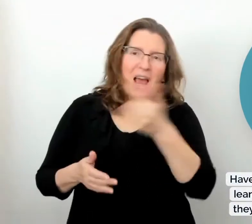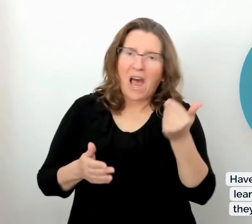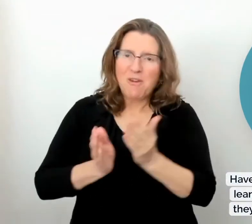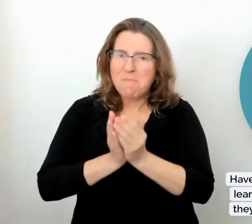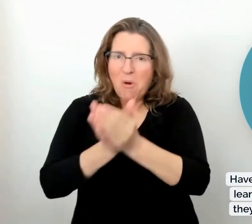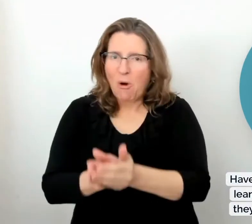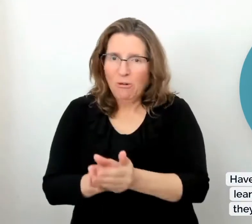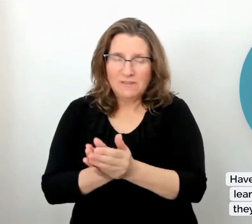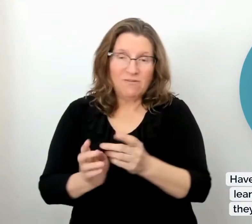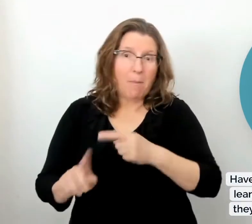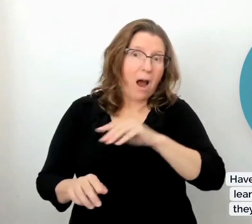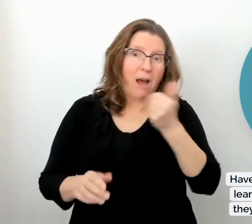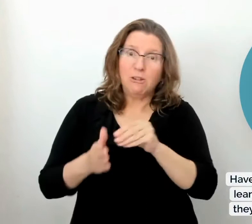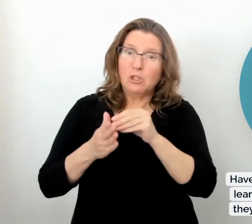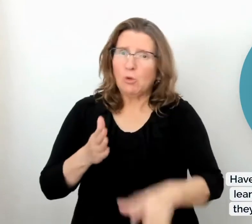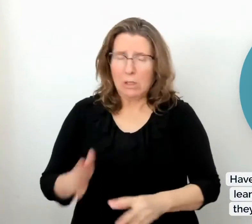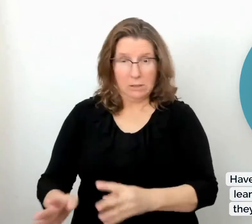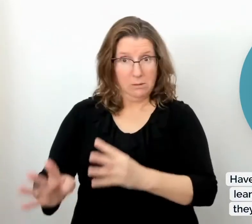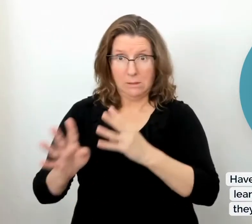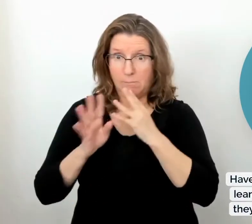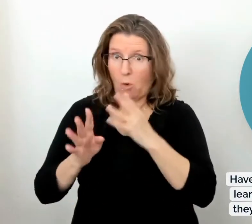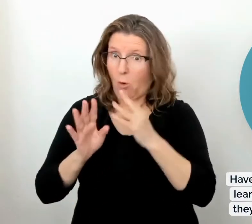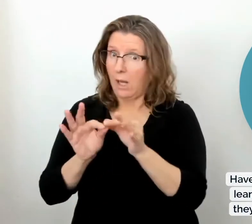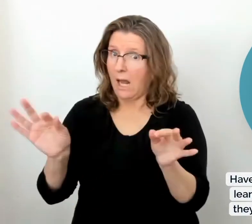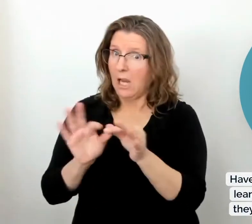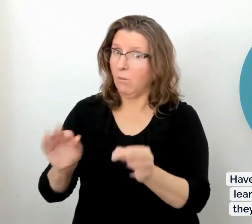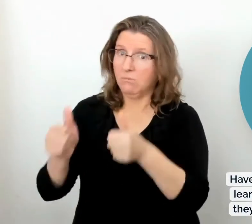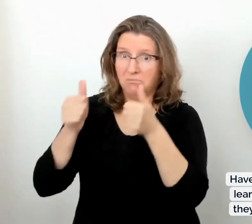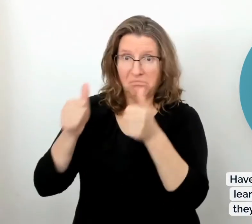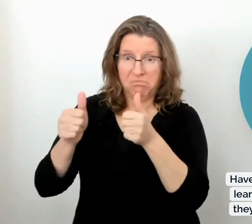All the other students, those who spoke well, and those who signed well -